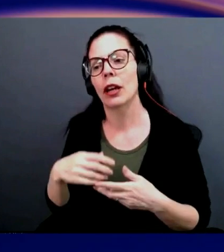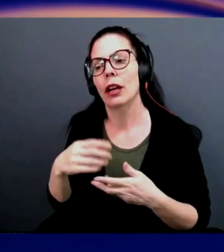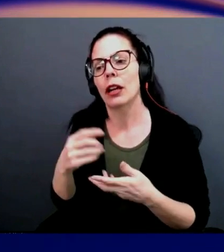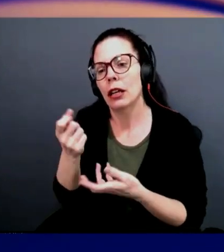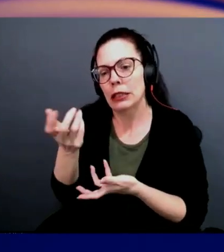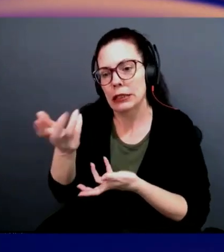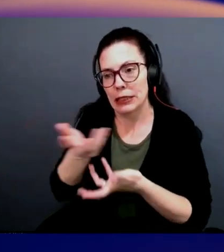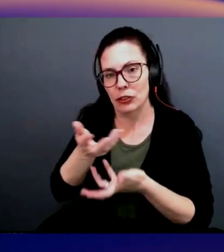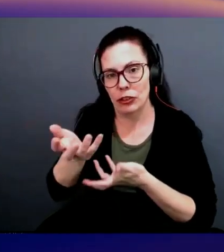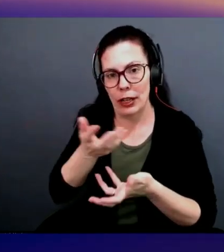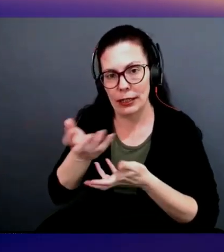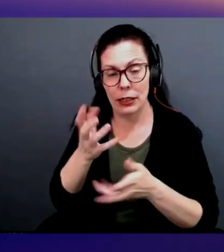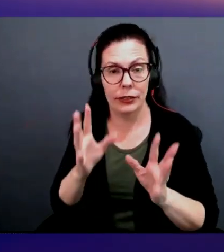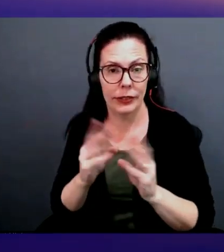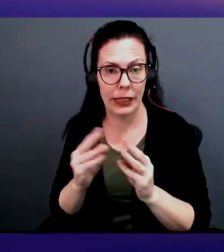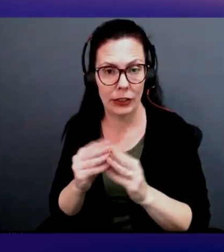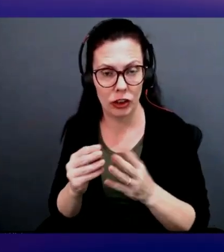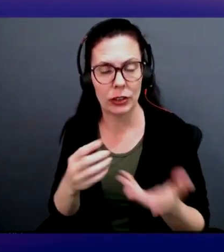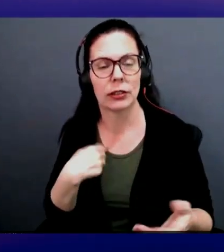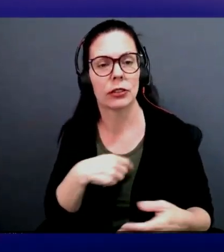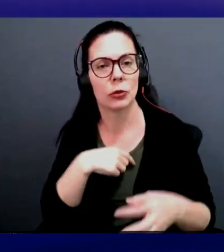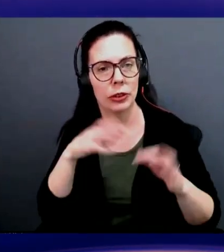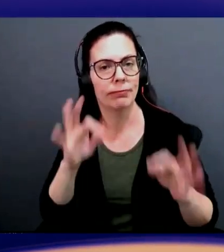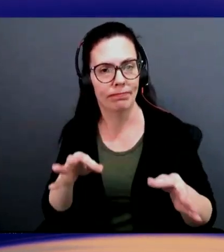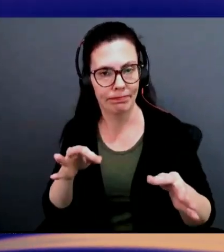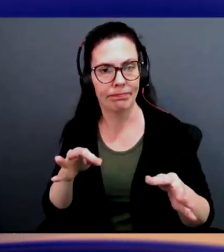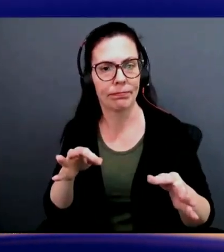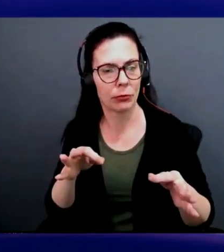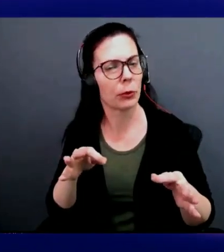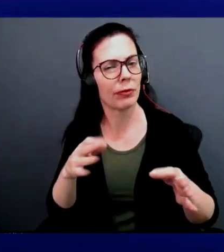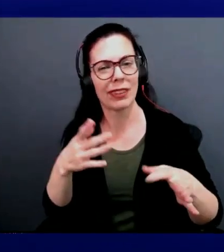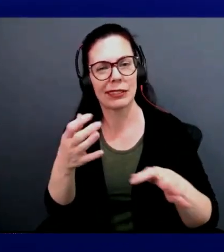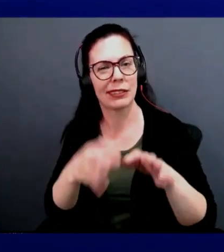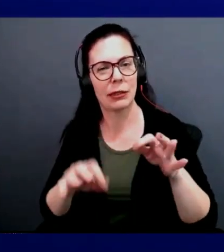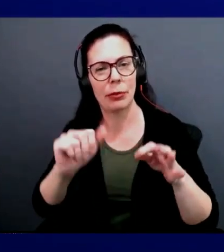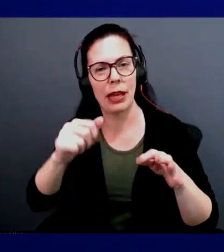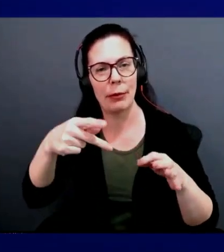what we have said is it's a simple API AWS Glue CreateSession.